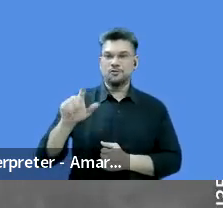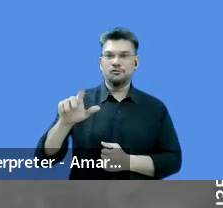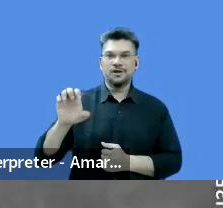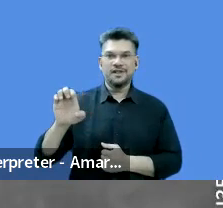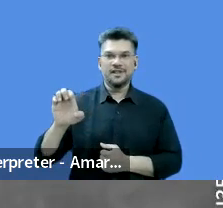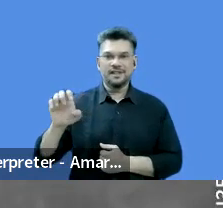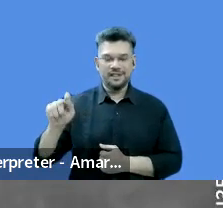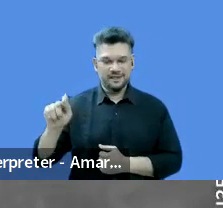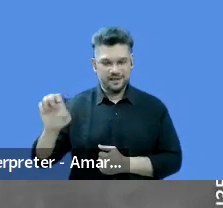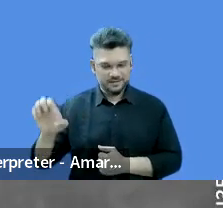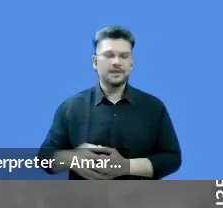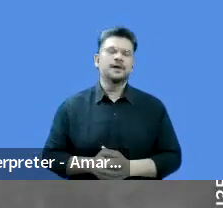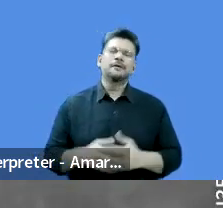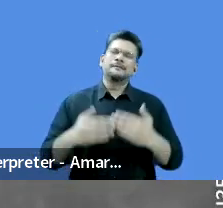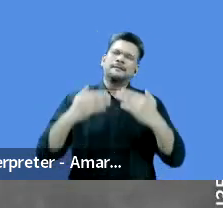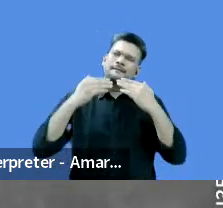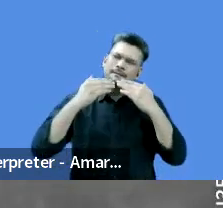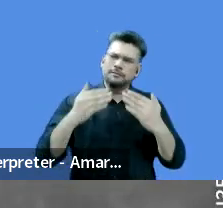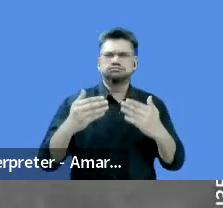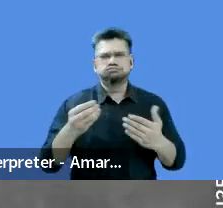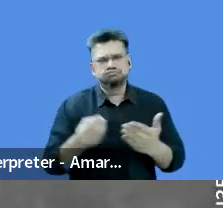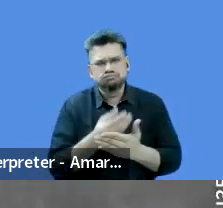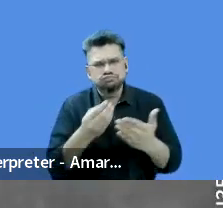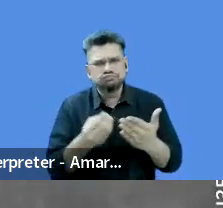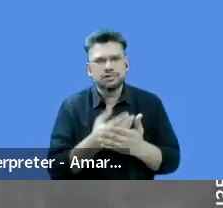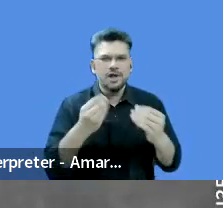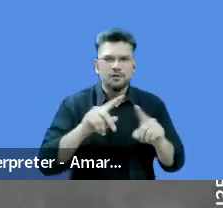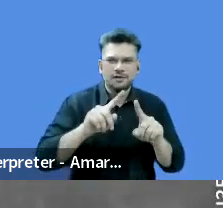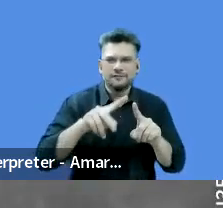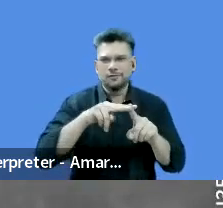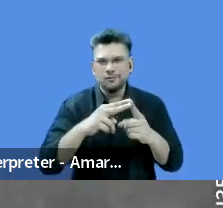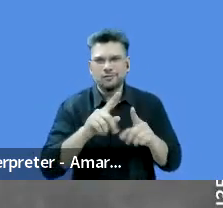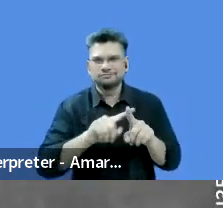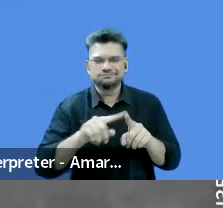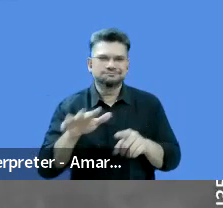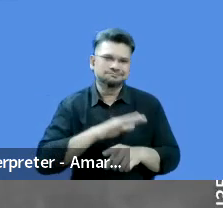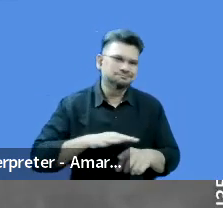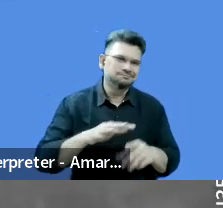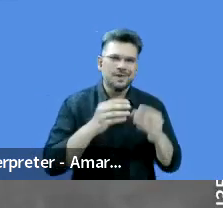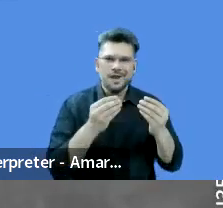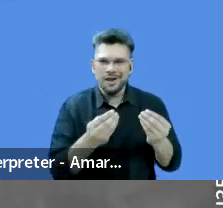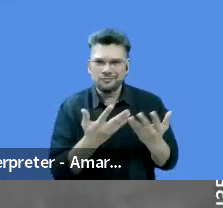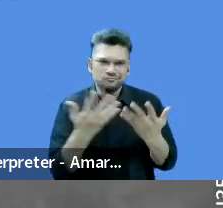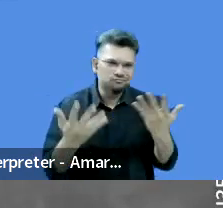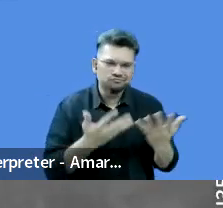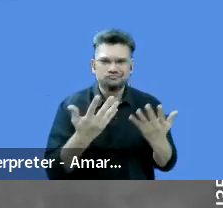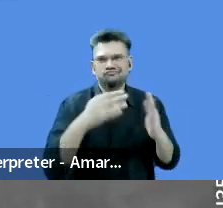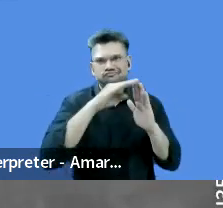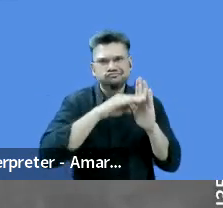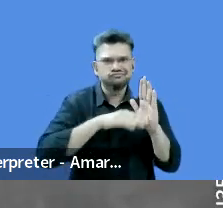an interesting toolkit, enabling, filling the gap between policy and strategy and action in the